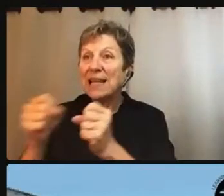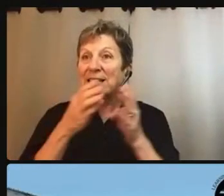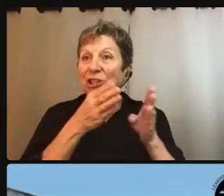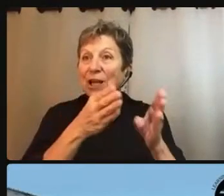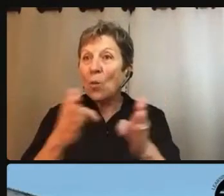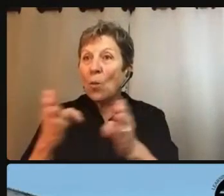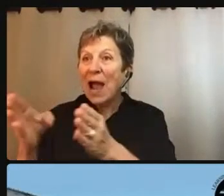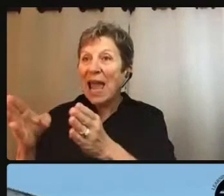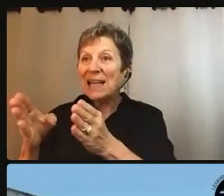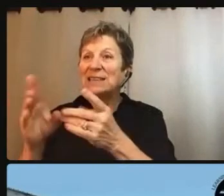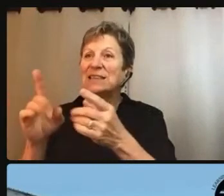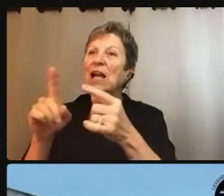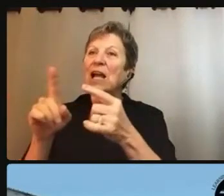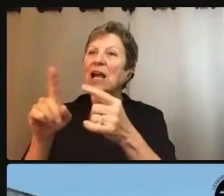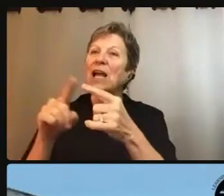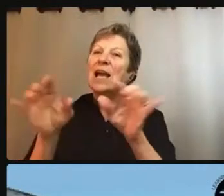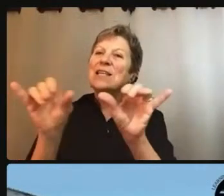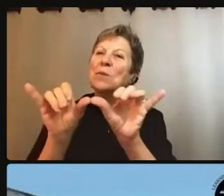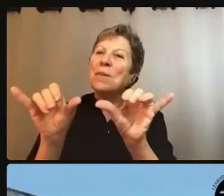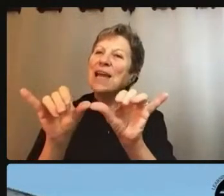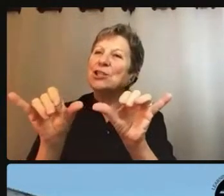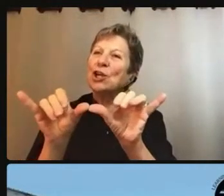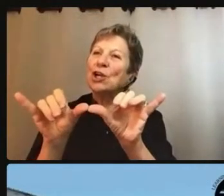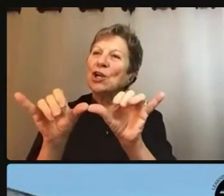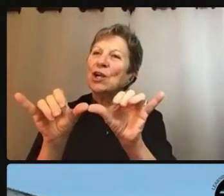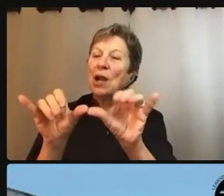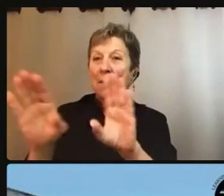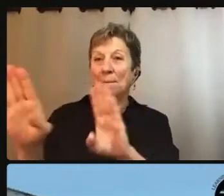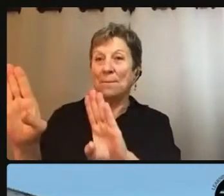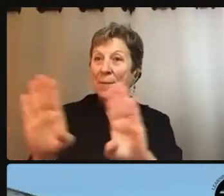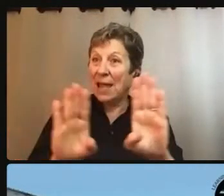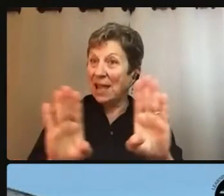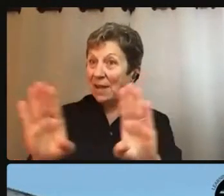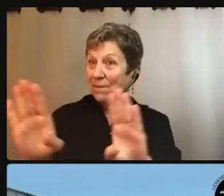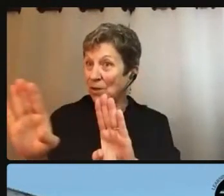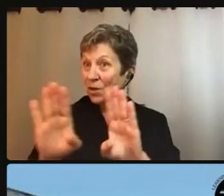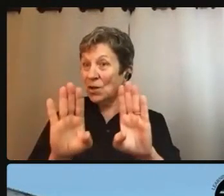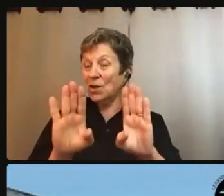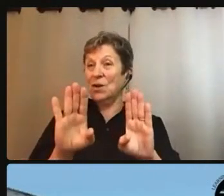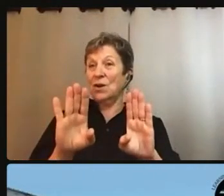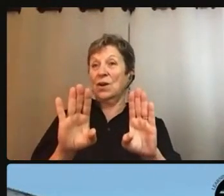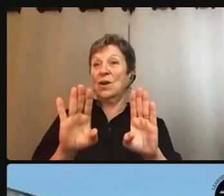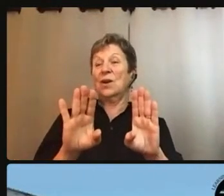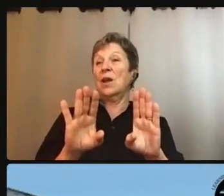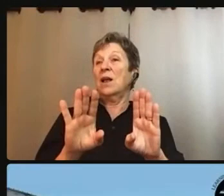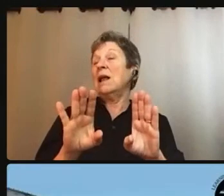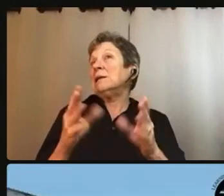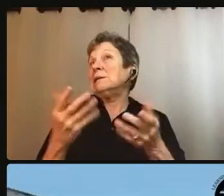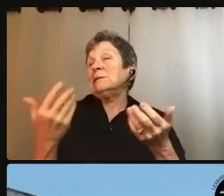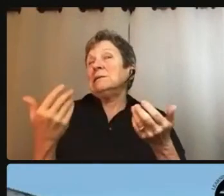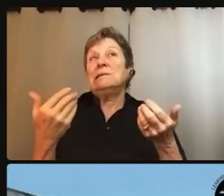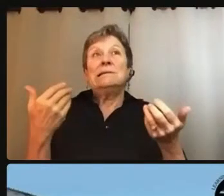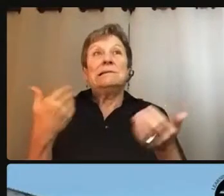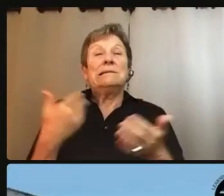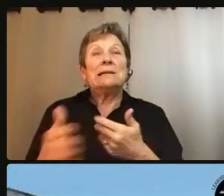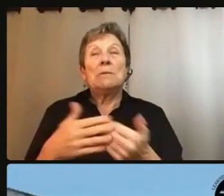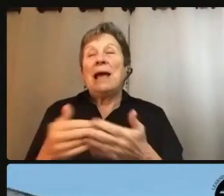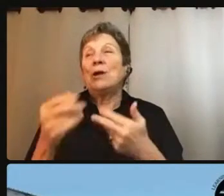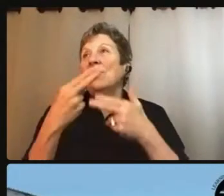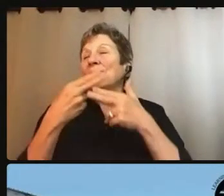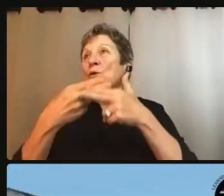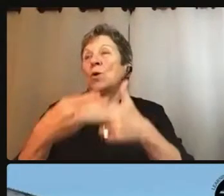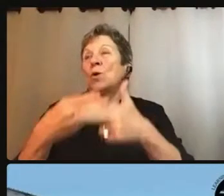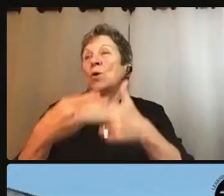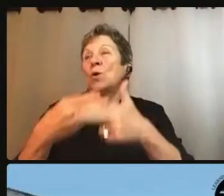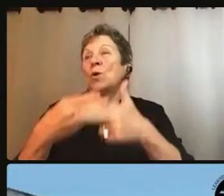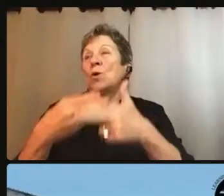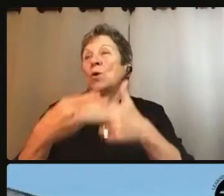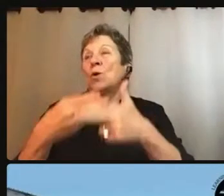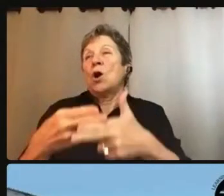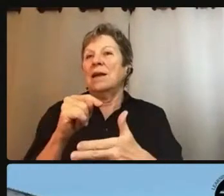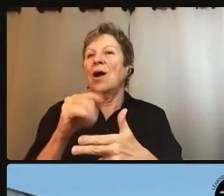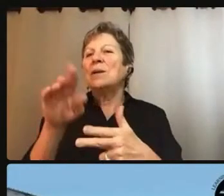SPECIFIC I WOULD WANT TO COME